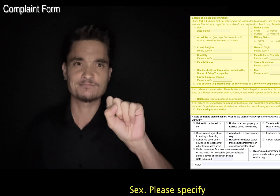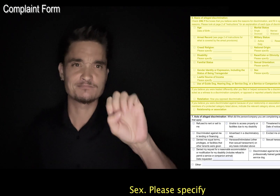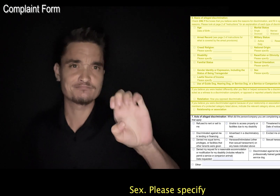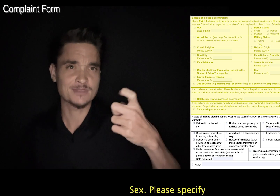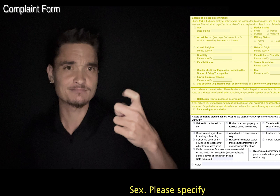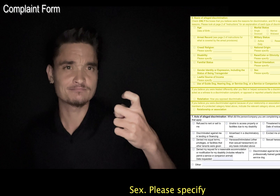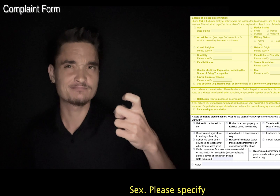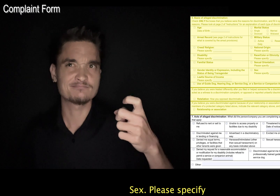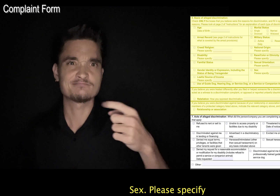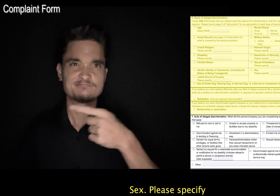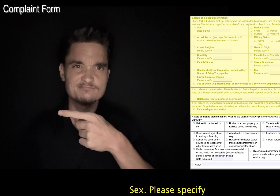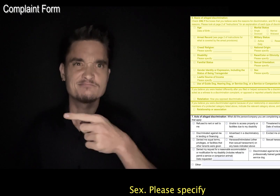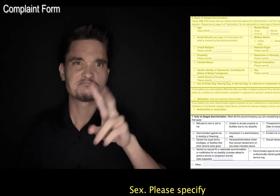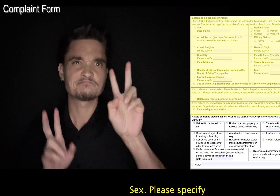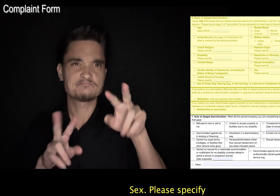Sex. Please specify